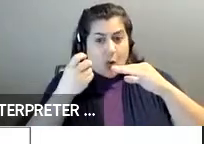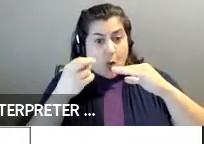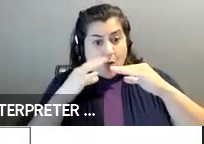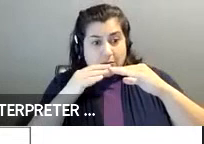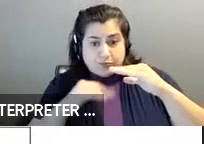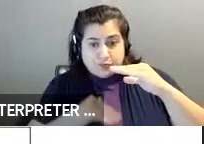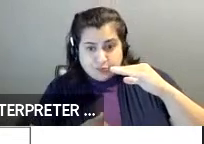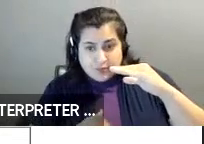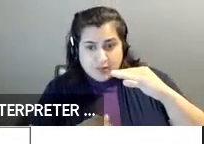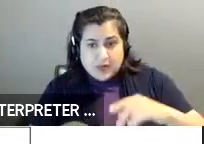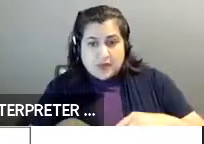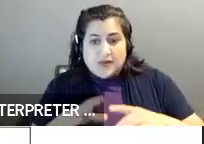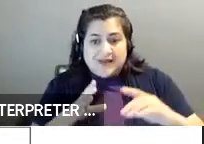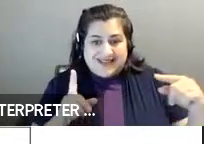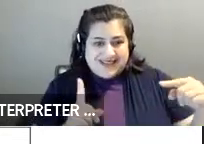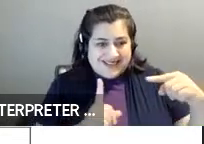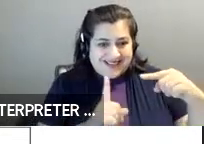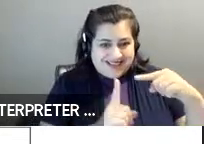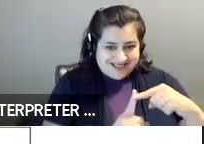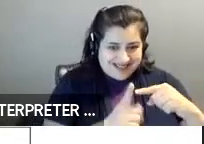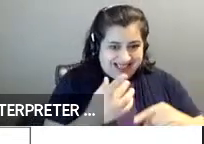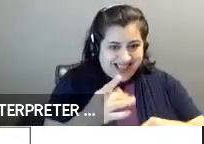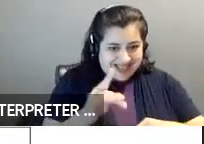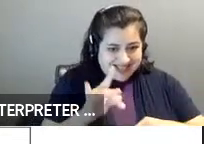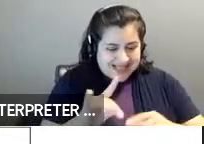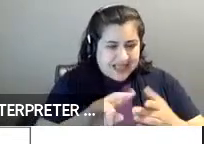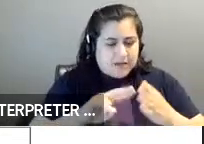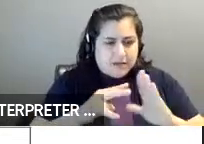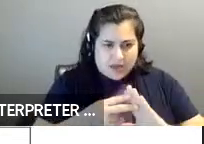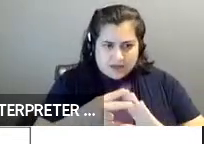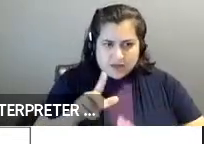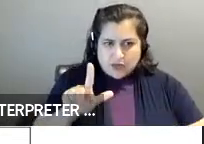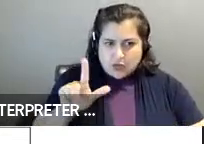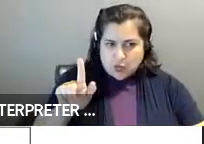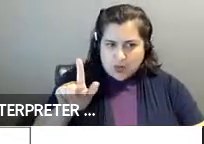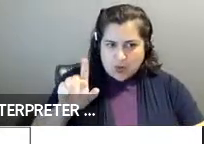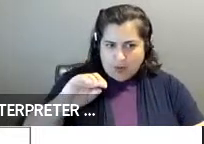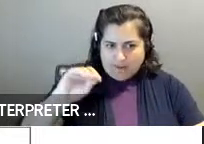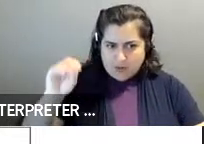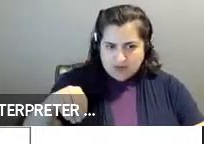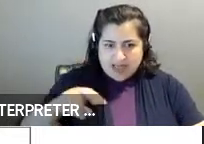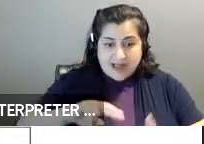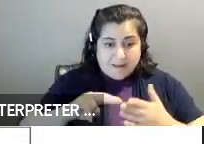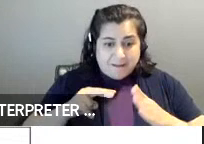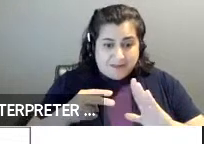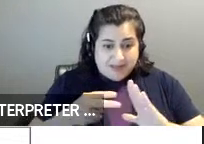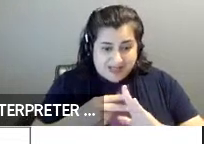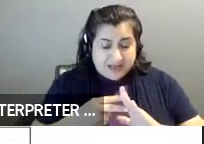This means that 21% of our weighted sample have a seat height equal to or less than 18 inches.